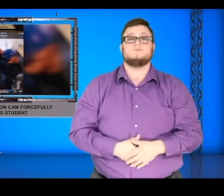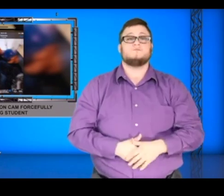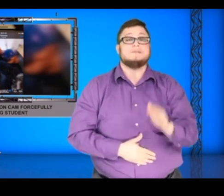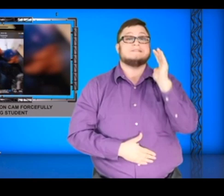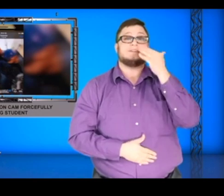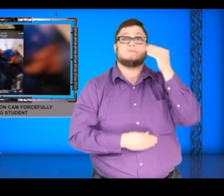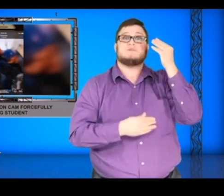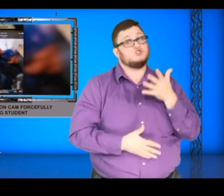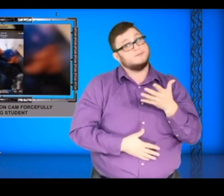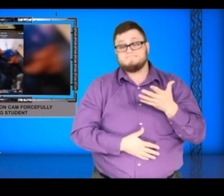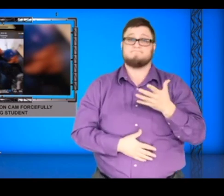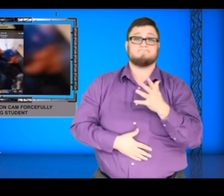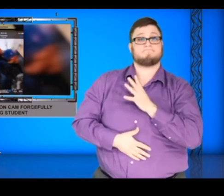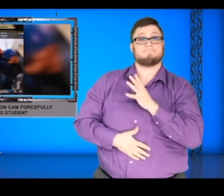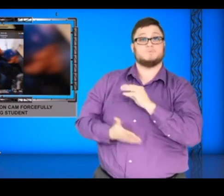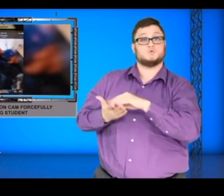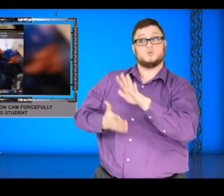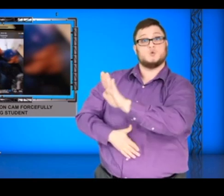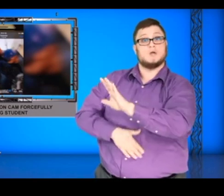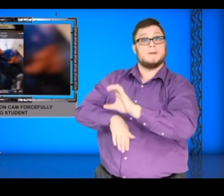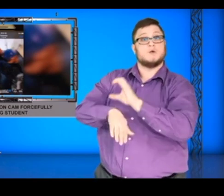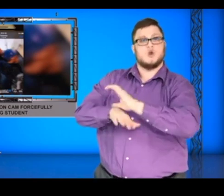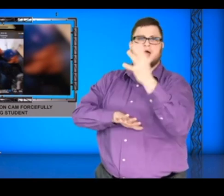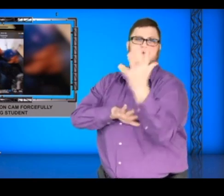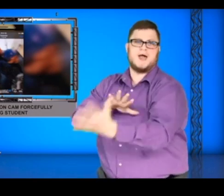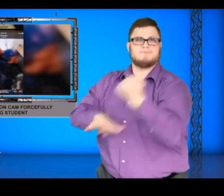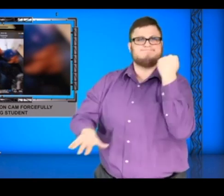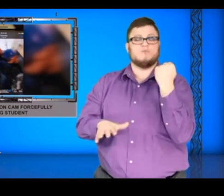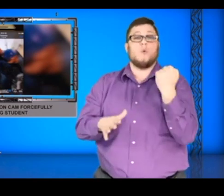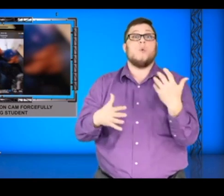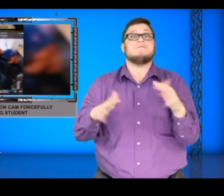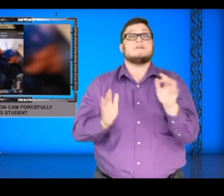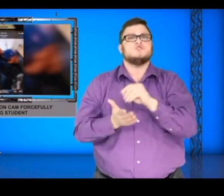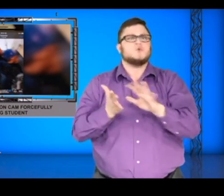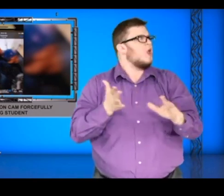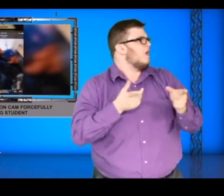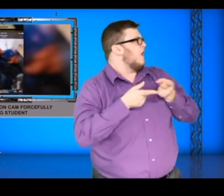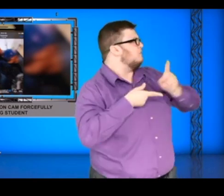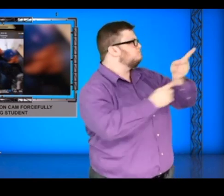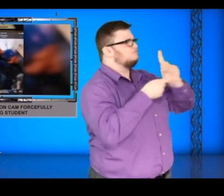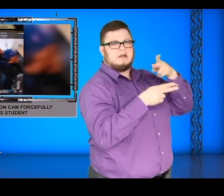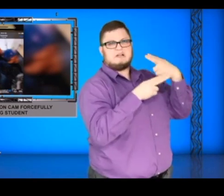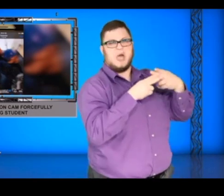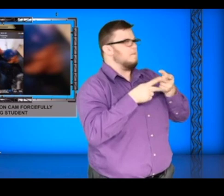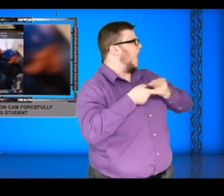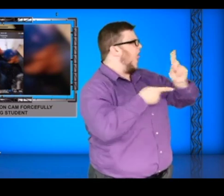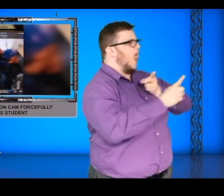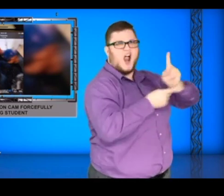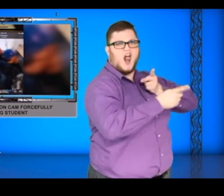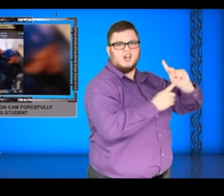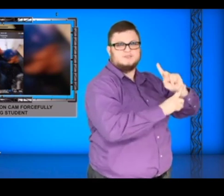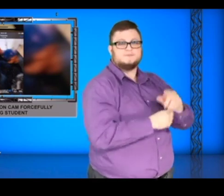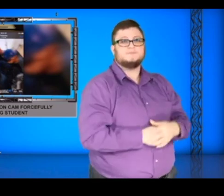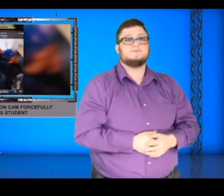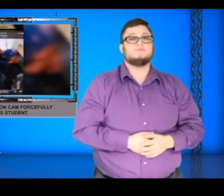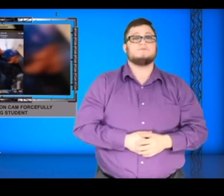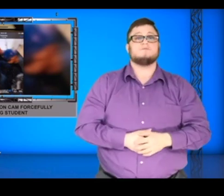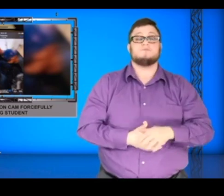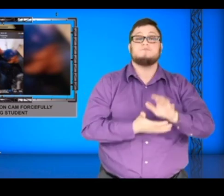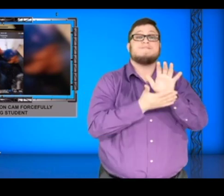Paffumi reportedly took the student's computer away and the student responded by calling Paffumi a derogatory name.